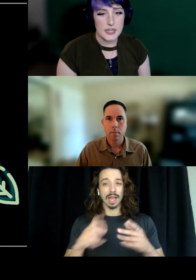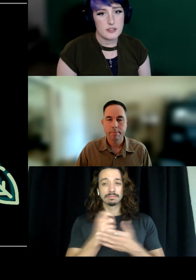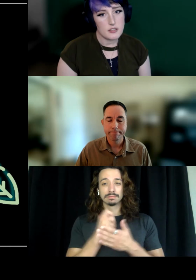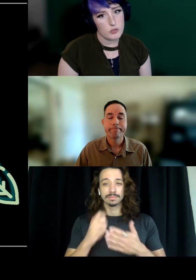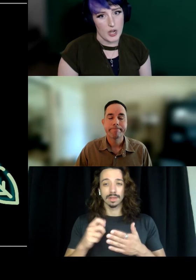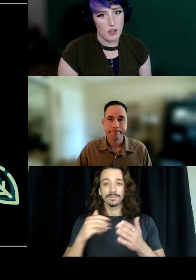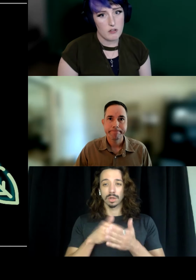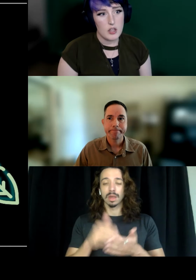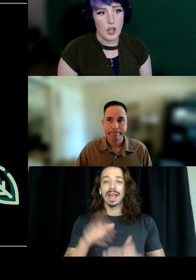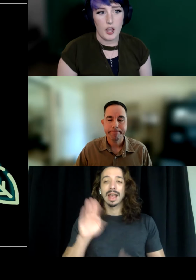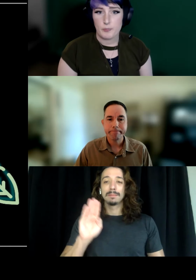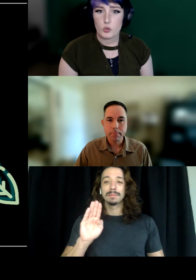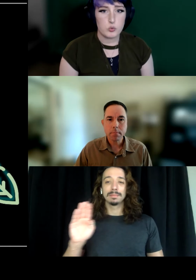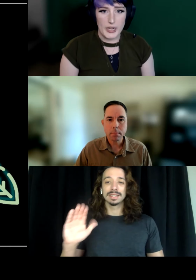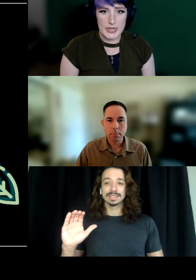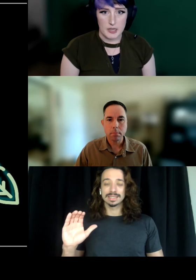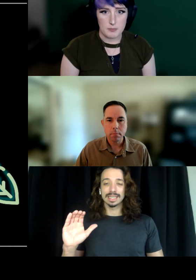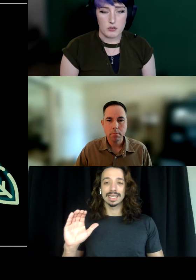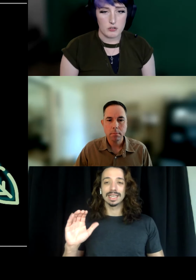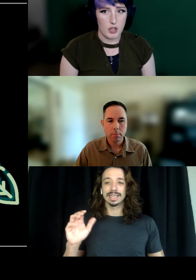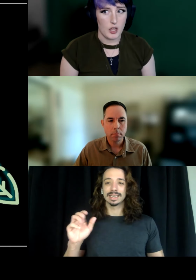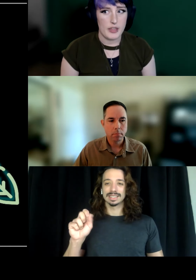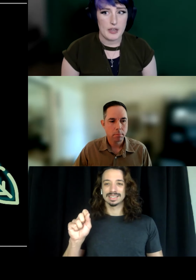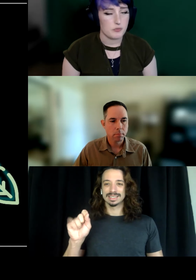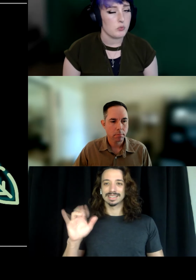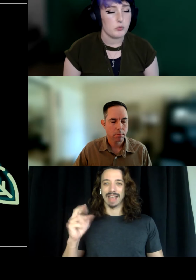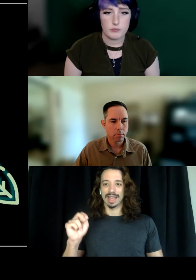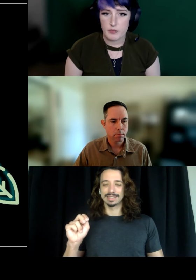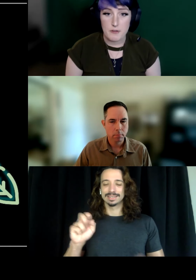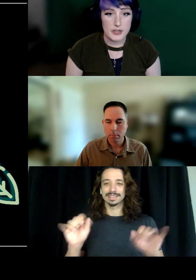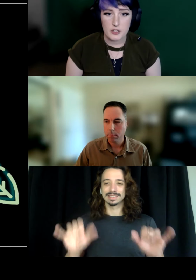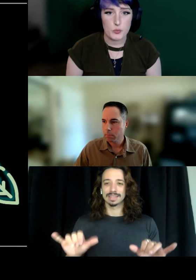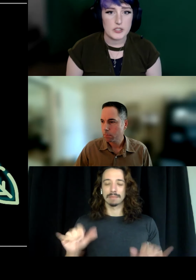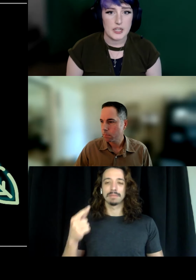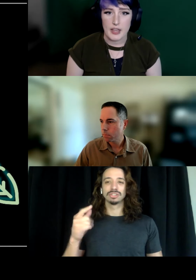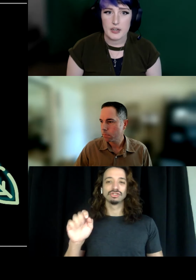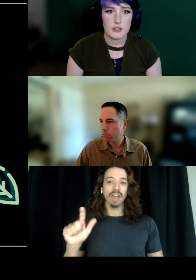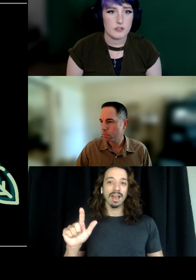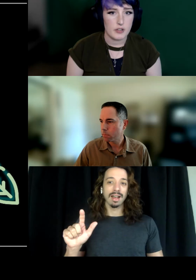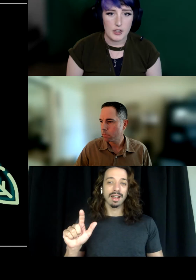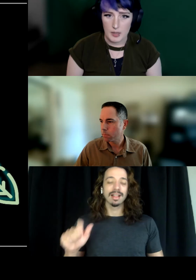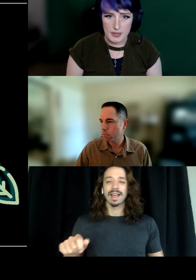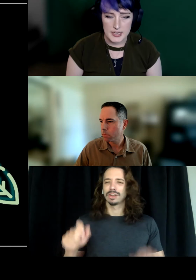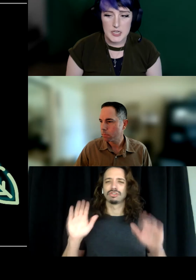sign system GEL, great example, they have, everybody who's worked on that amazing.